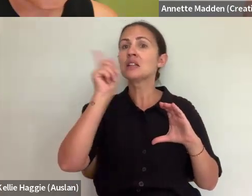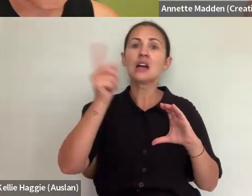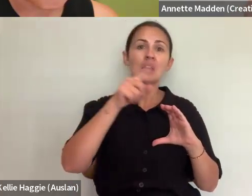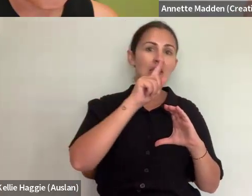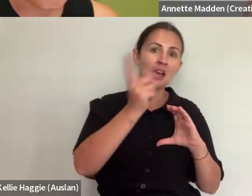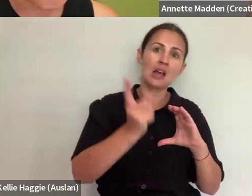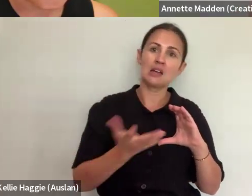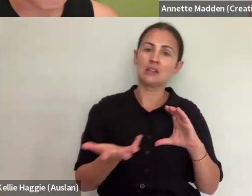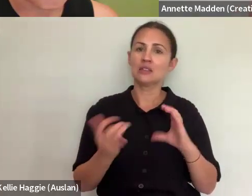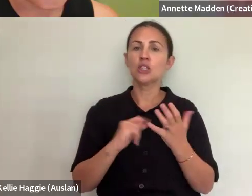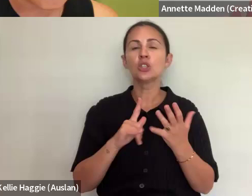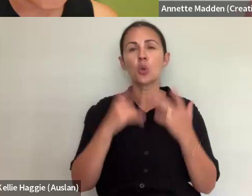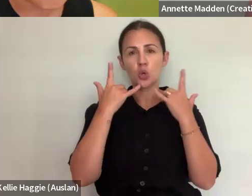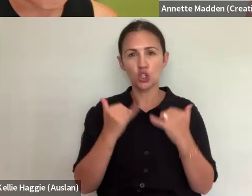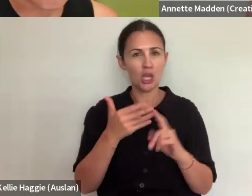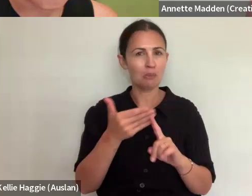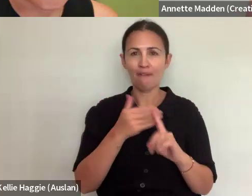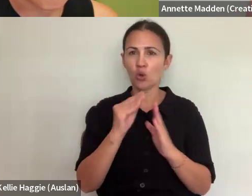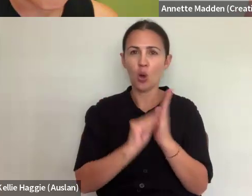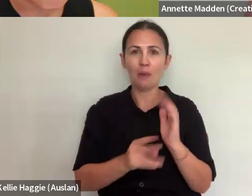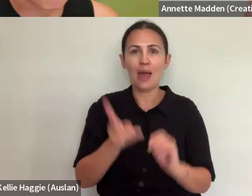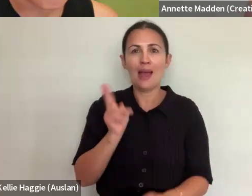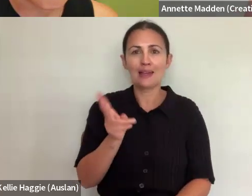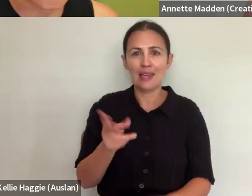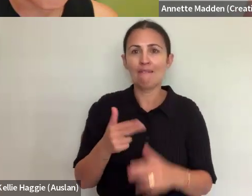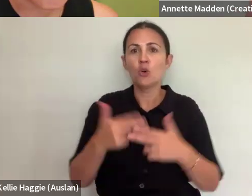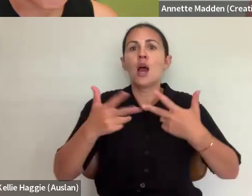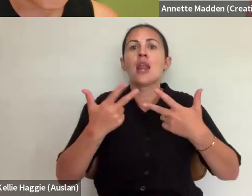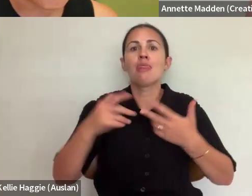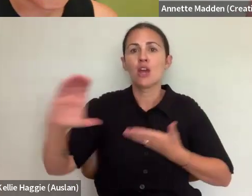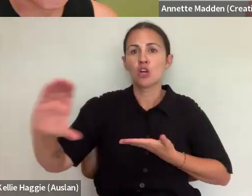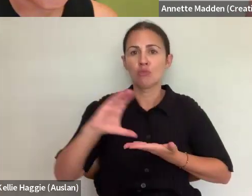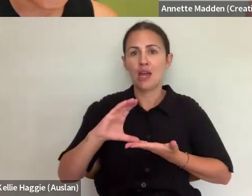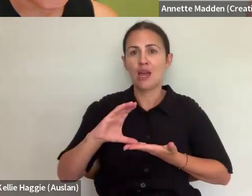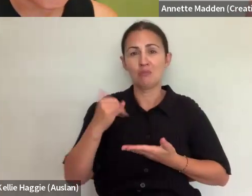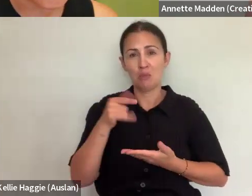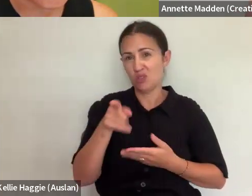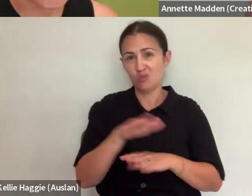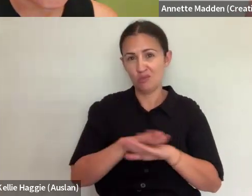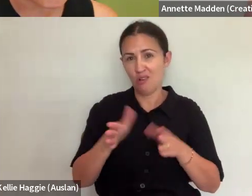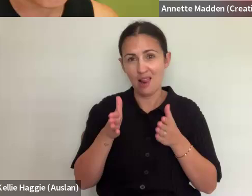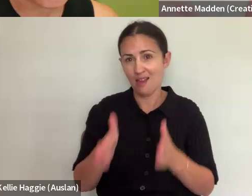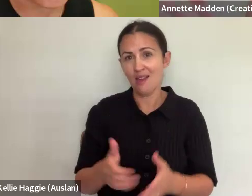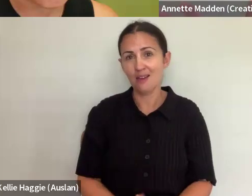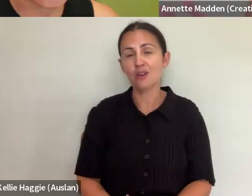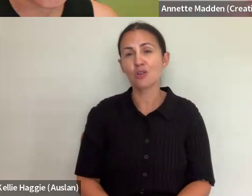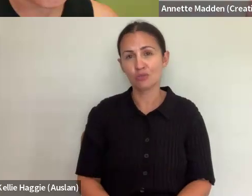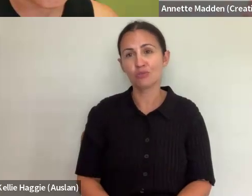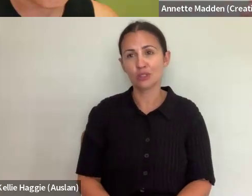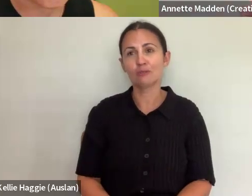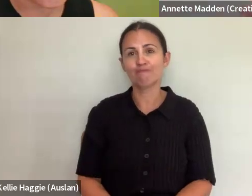what your level of investment from creative Australia is annually, and there is a